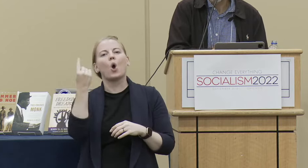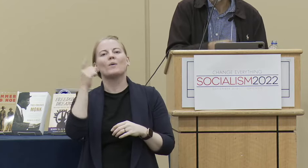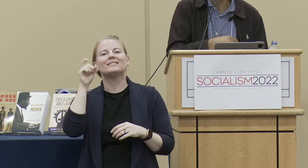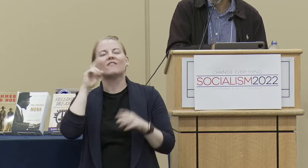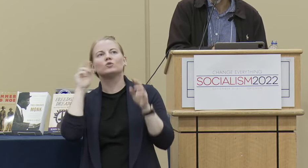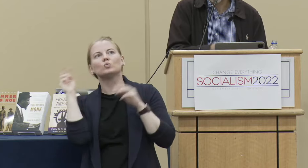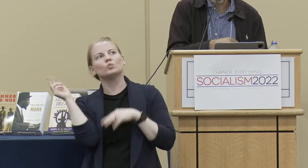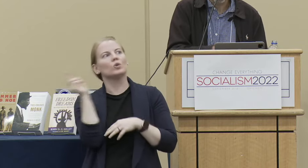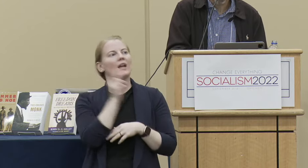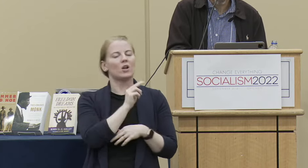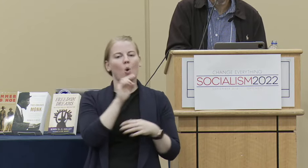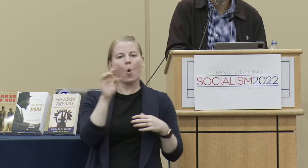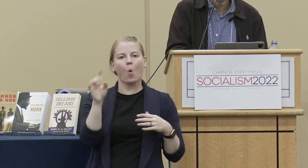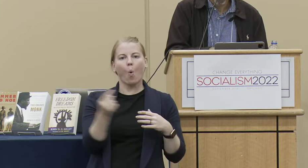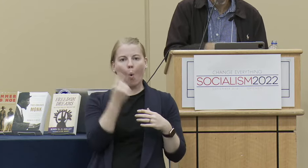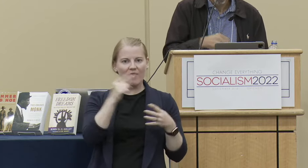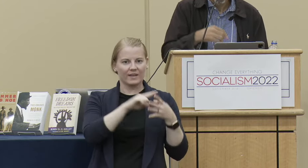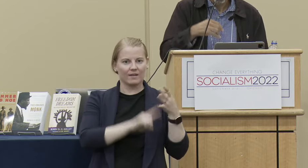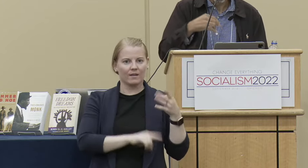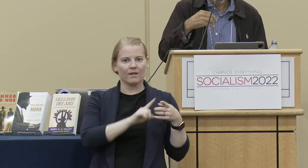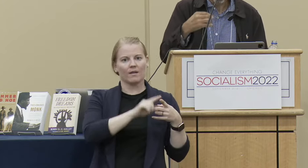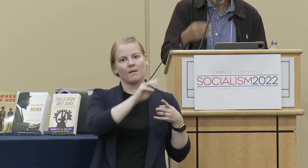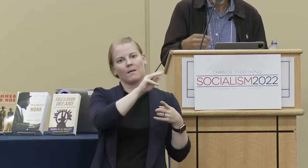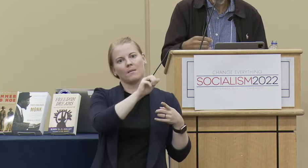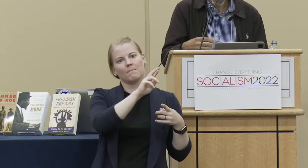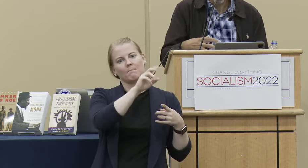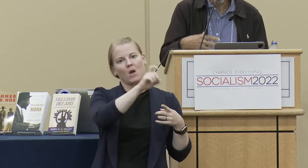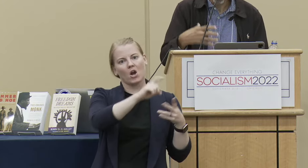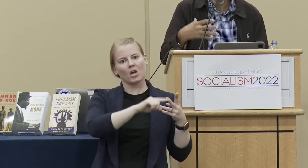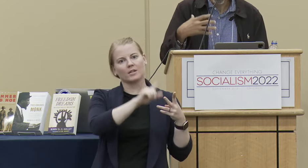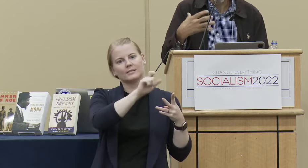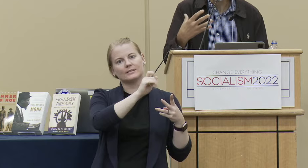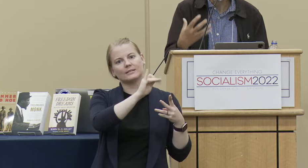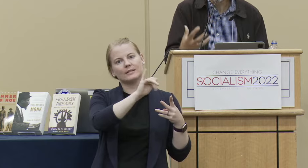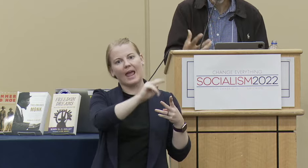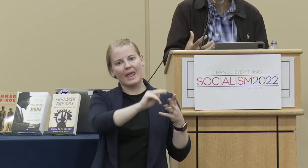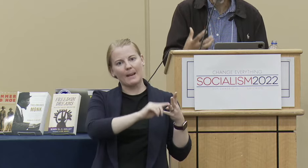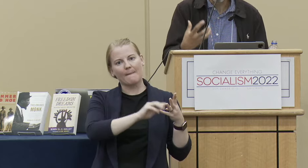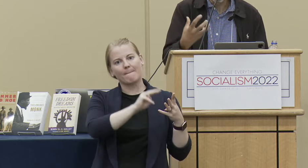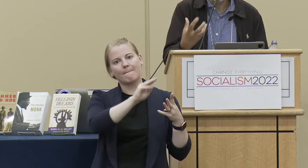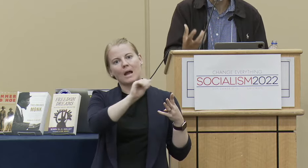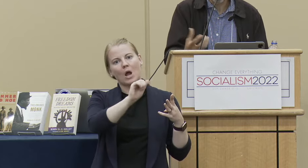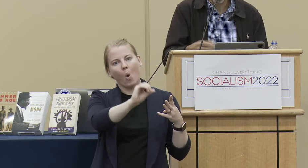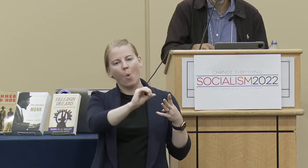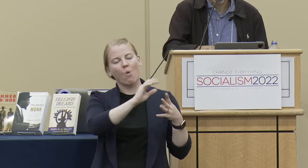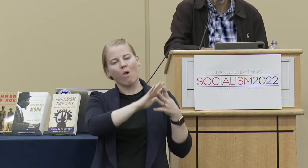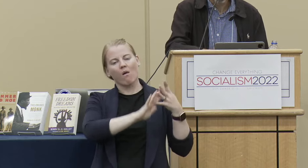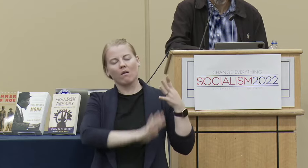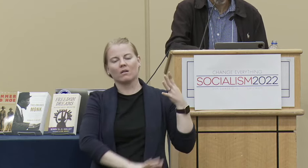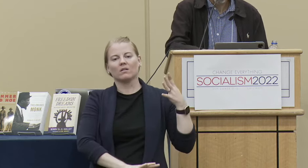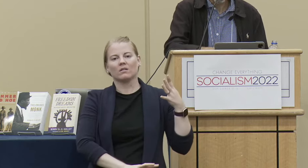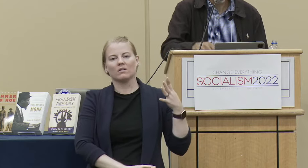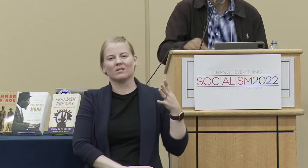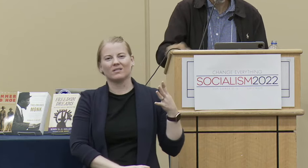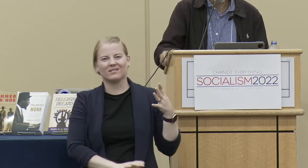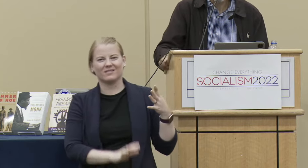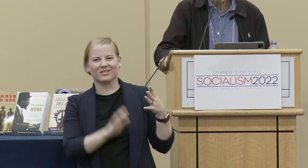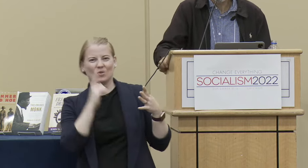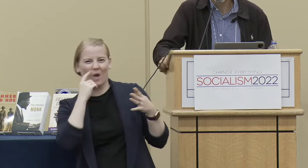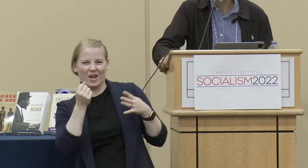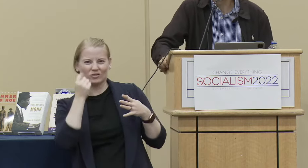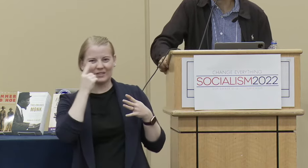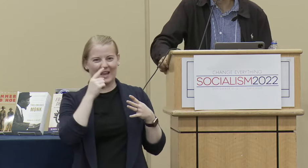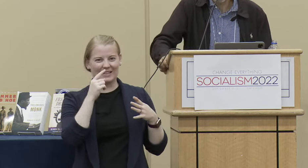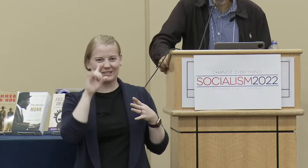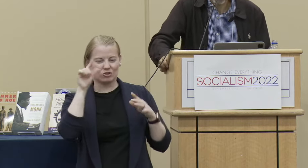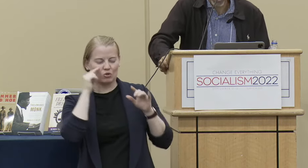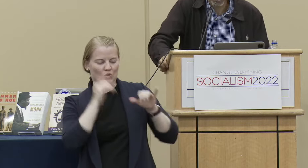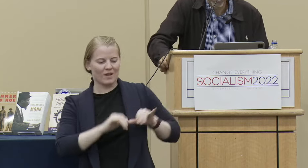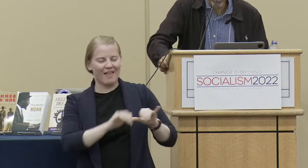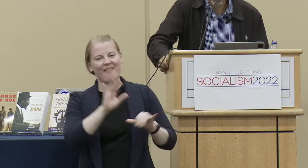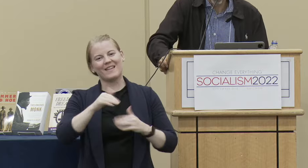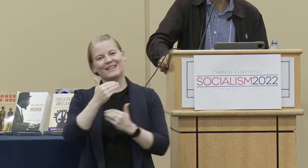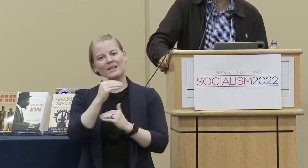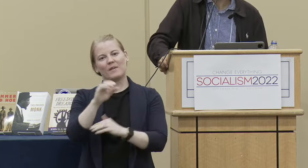back to Marx, Engles, Lenin, Mao , et cetera . In order to